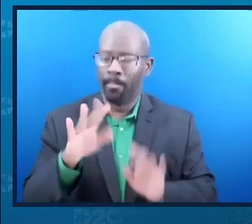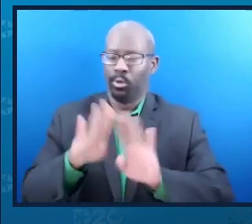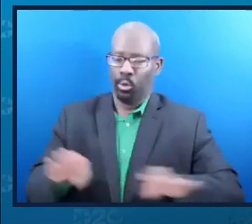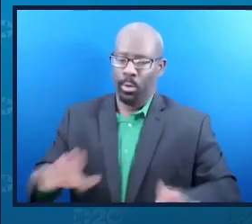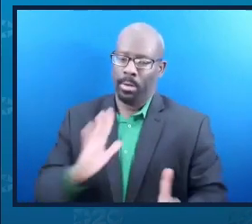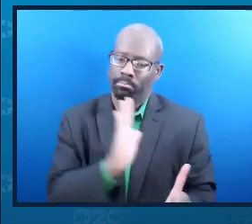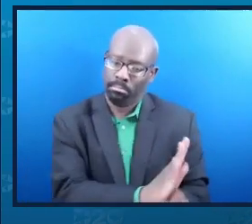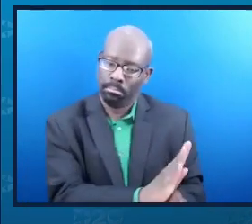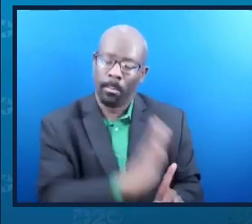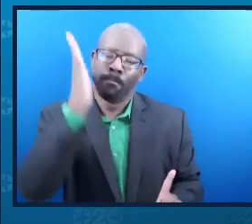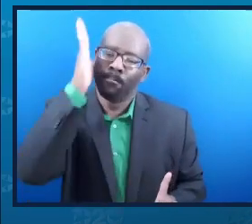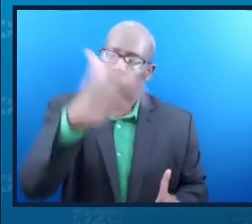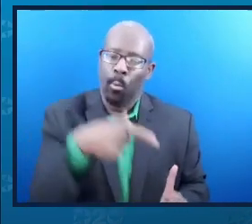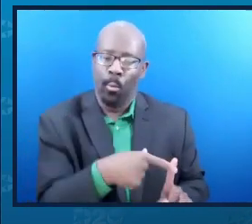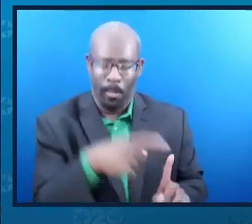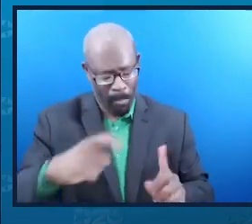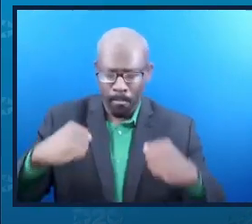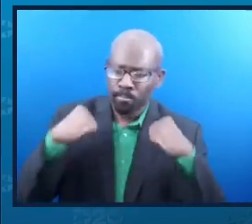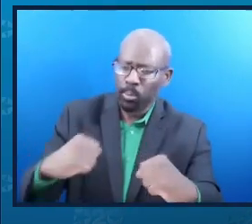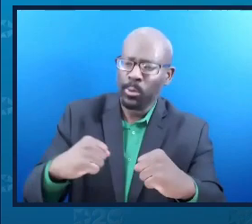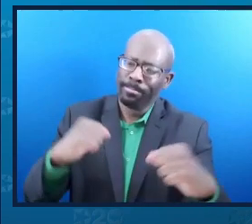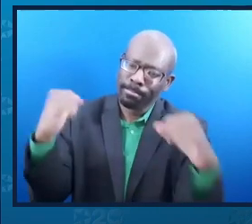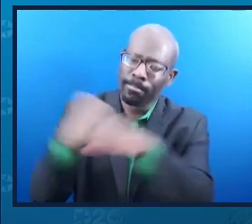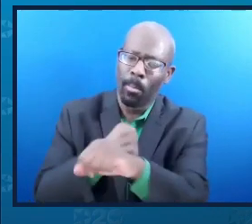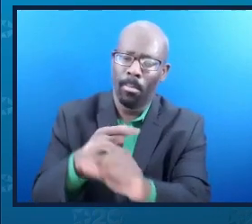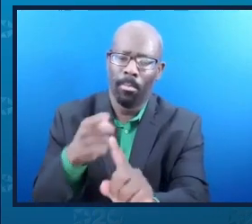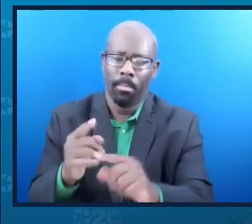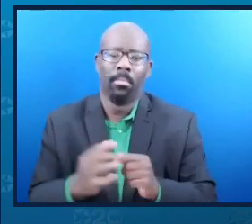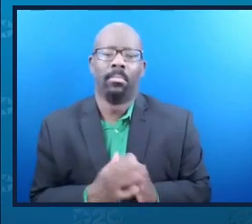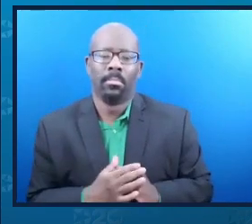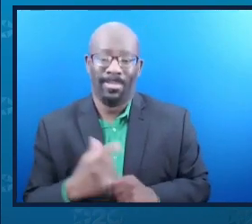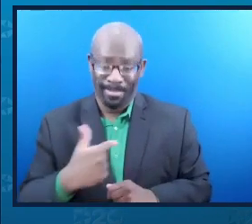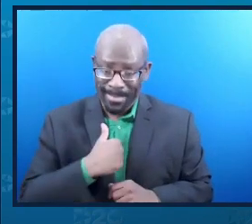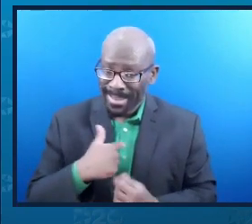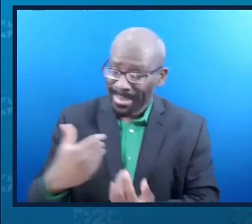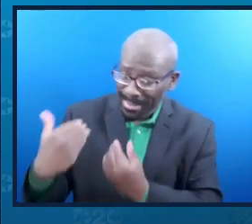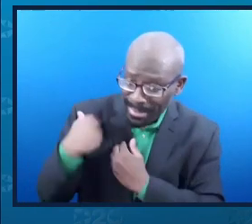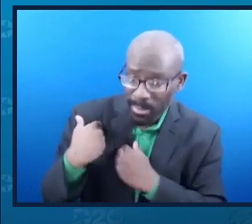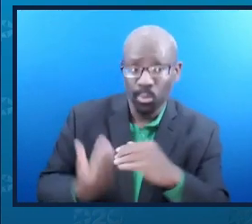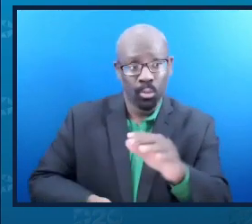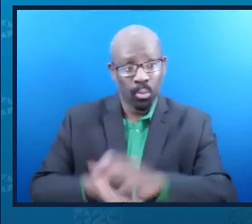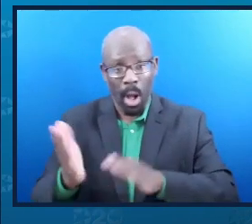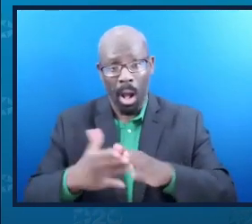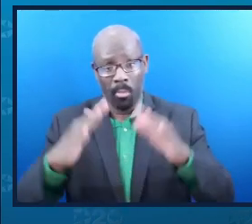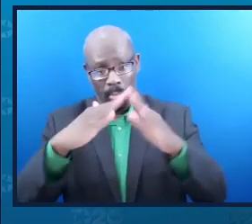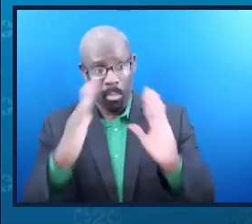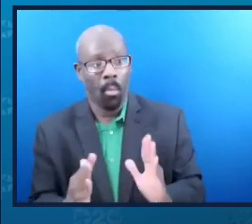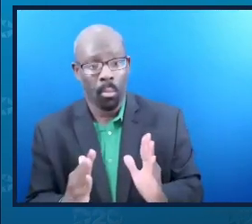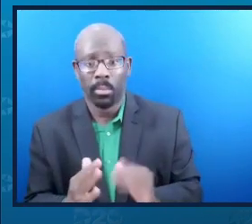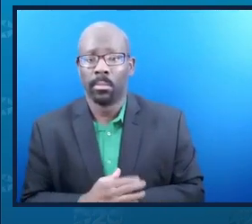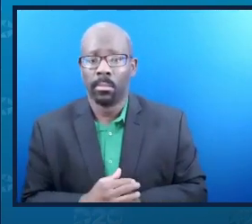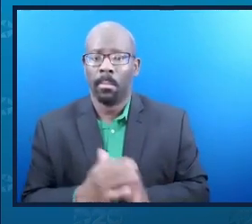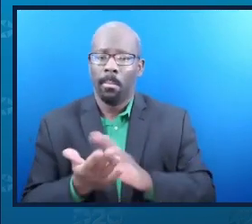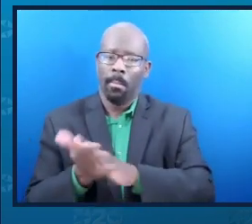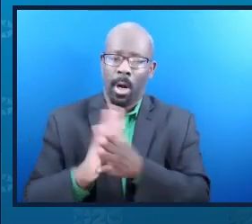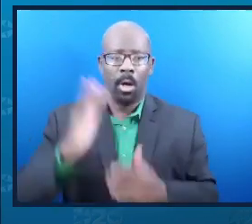THROW A PUNCH. FOR THE CHILDREN. FOR RUNNING THE HOUSE.